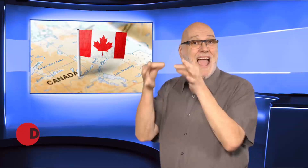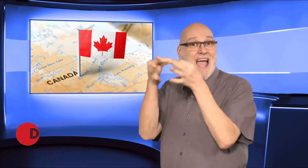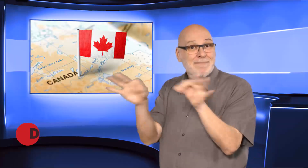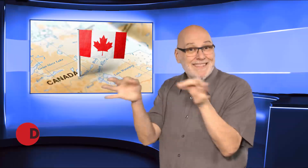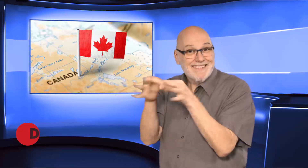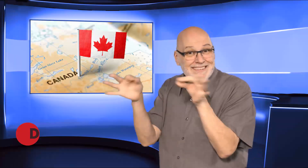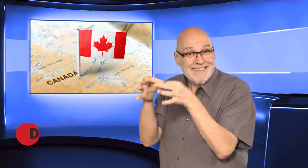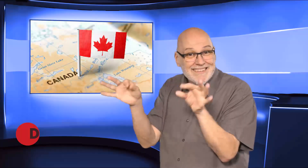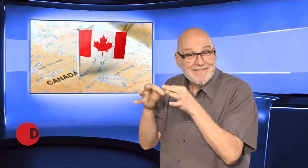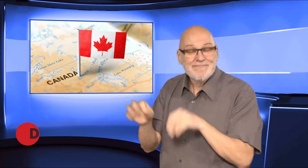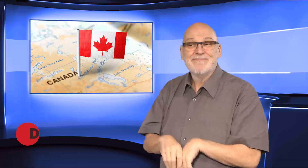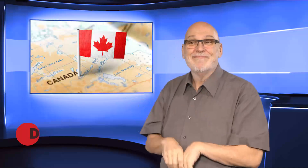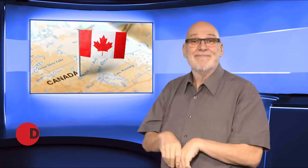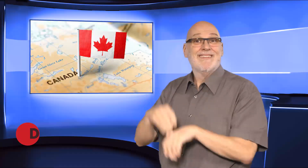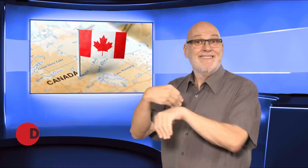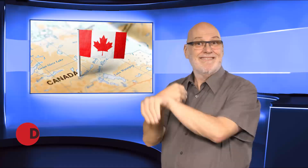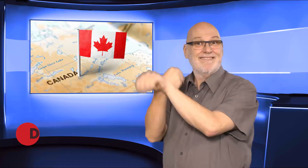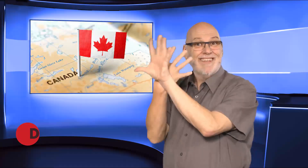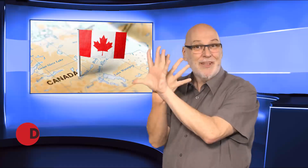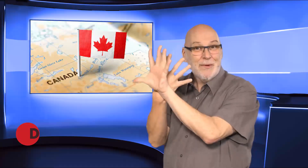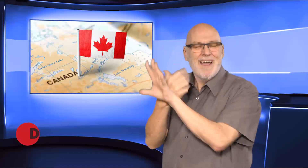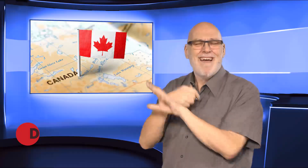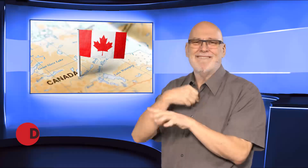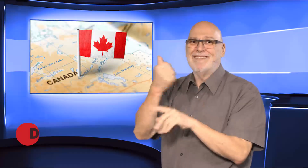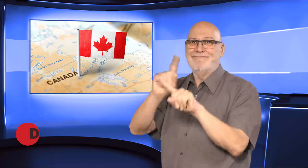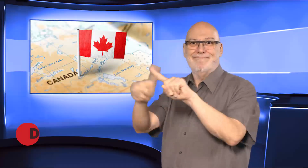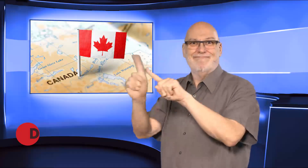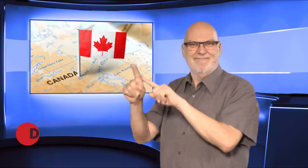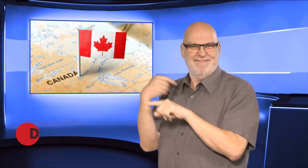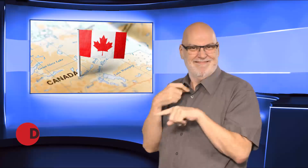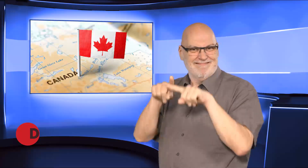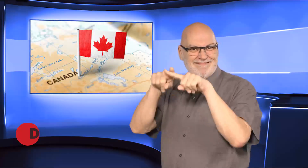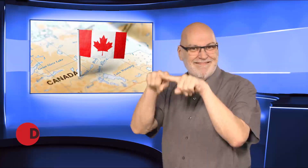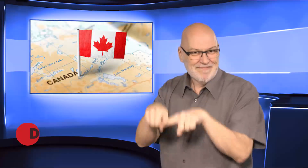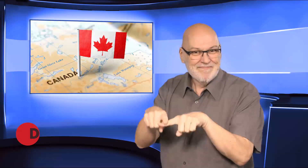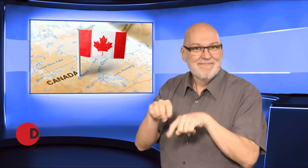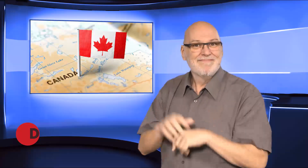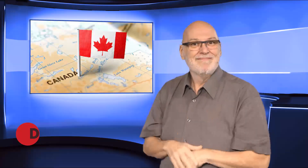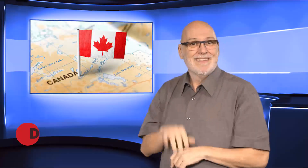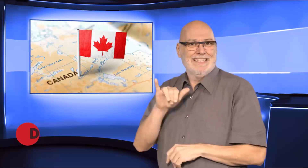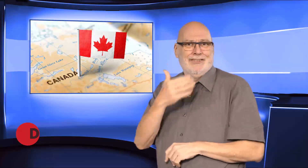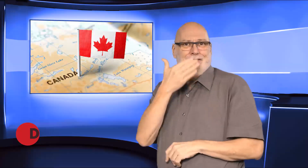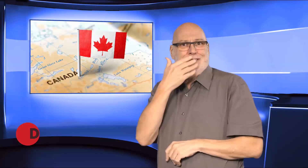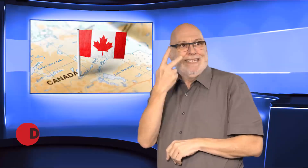closed captioning and videophones, etc, it is good to